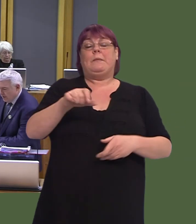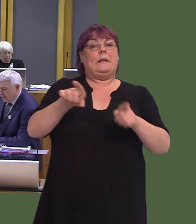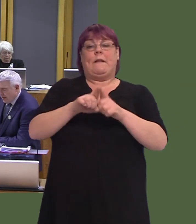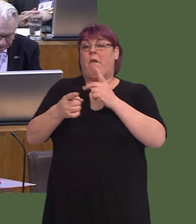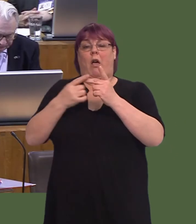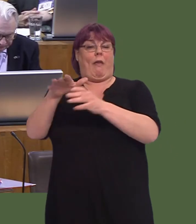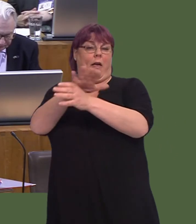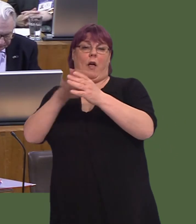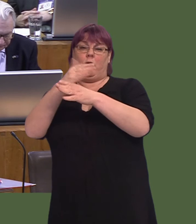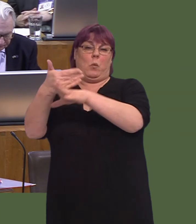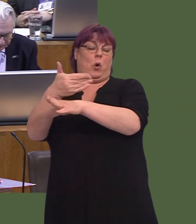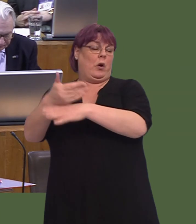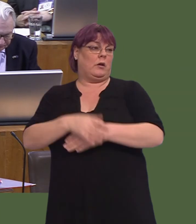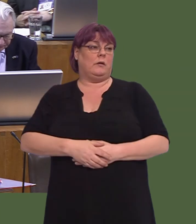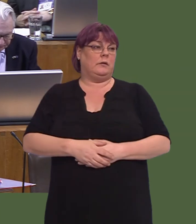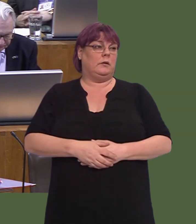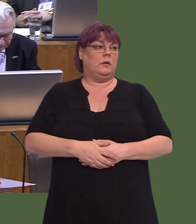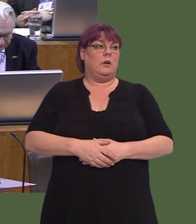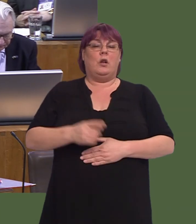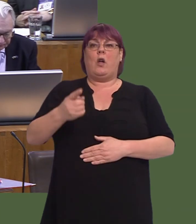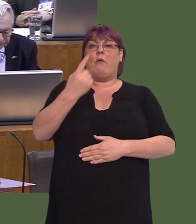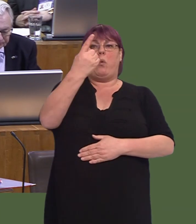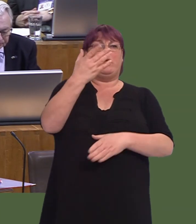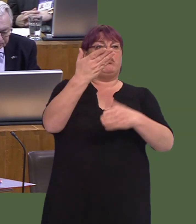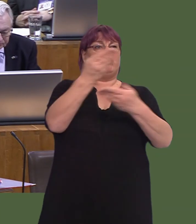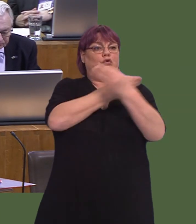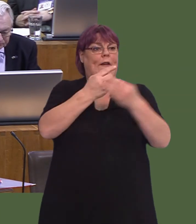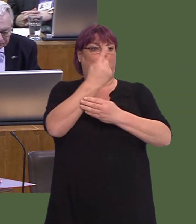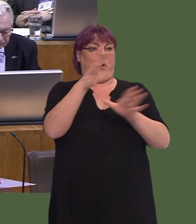Rather than have a trade deal for one sector, I'd like to see a comprehensive arrangement